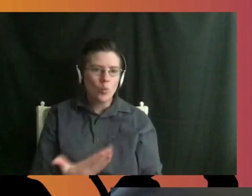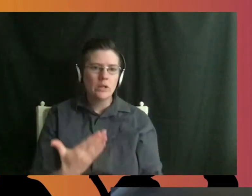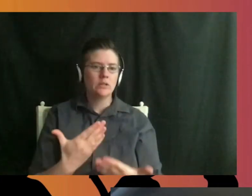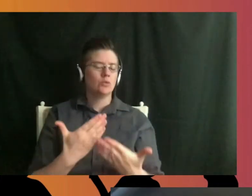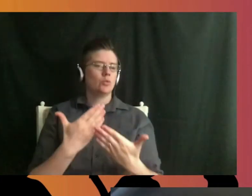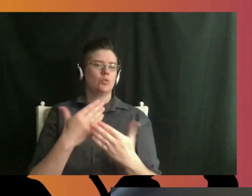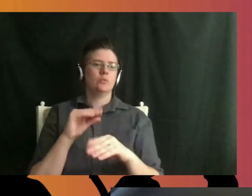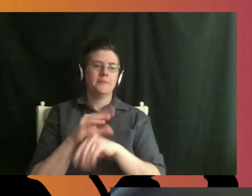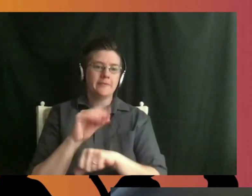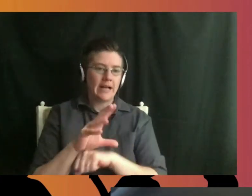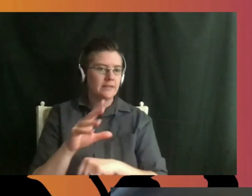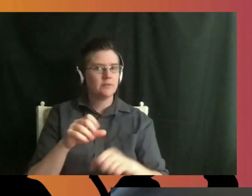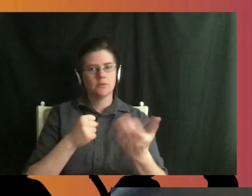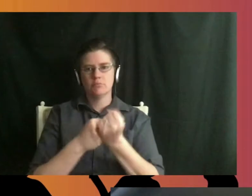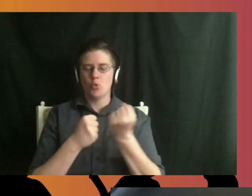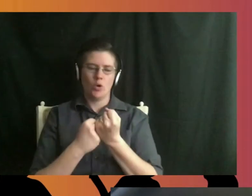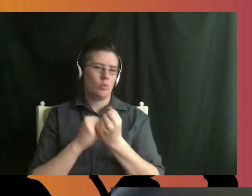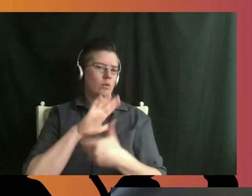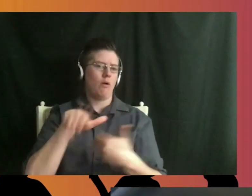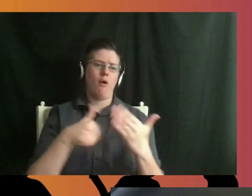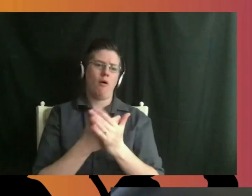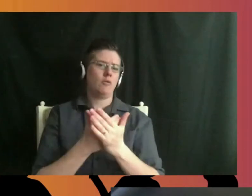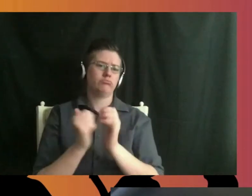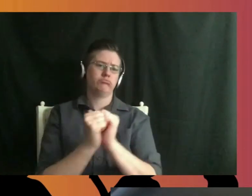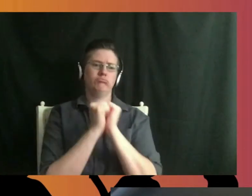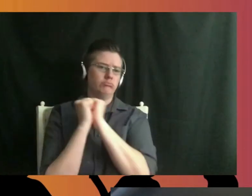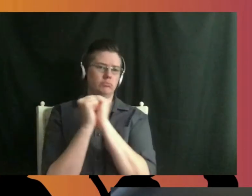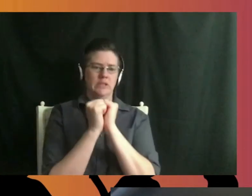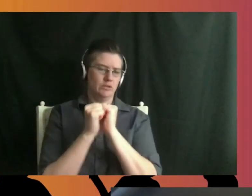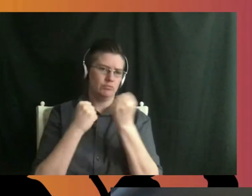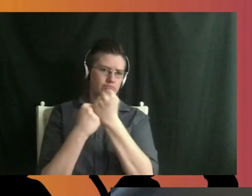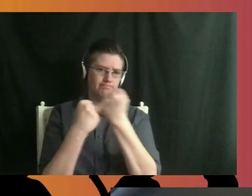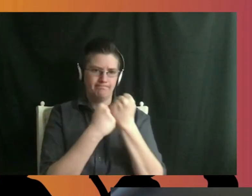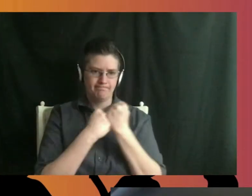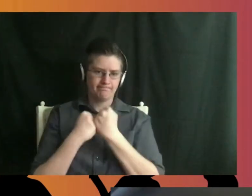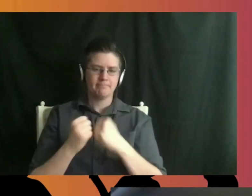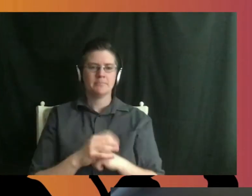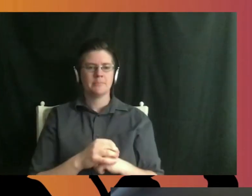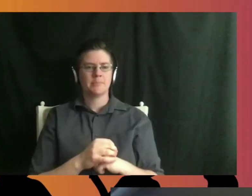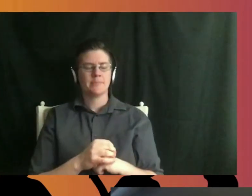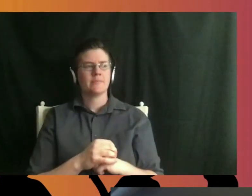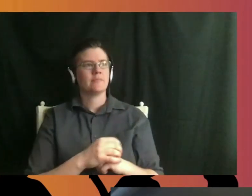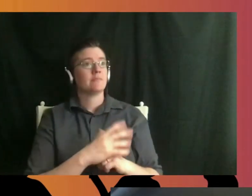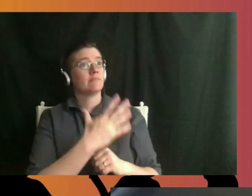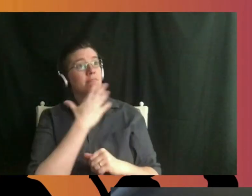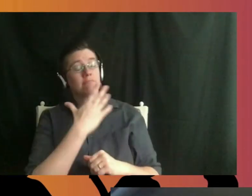we're all in this together yes thank you that was very inspirational um